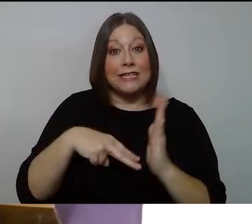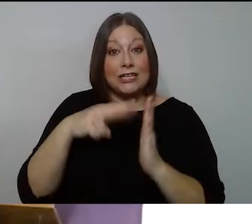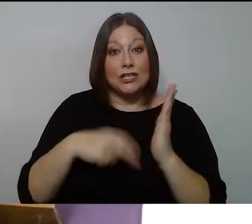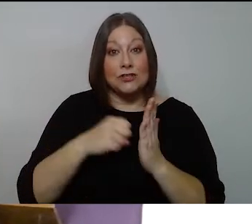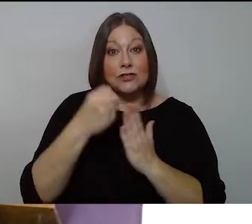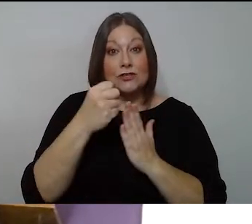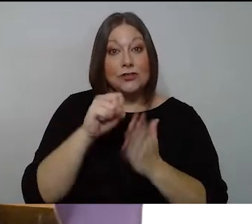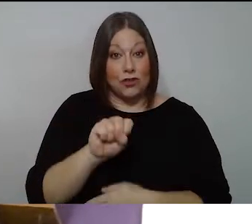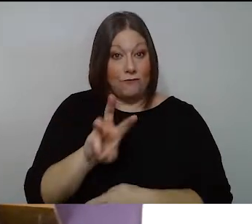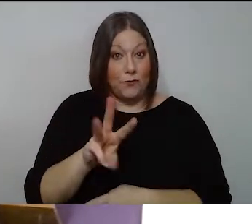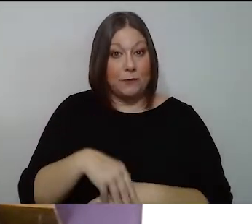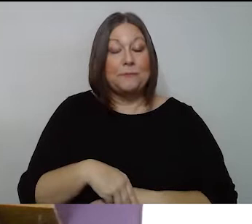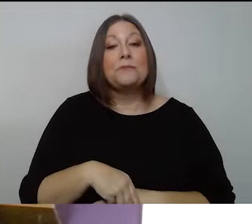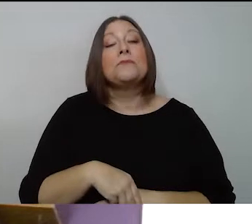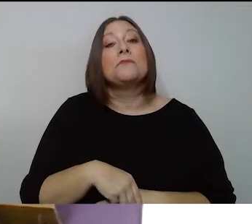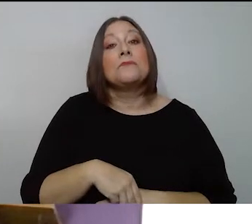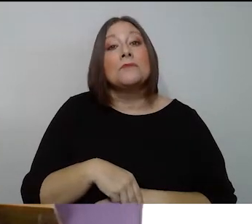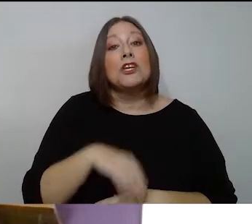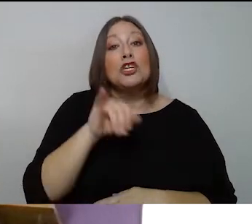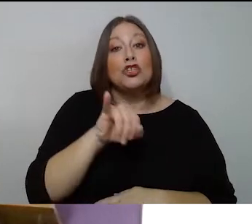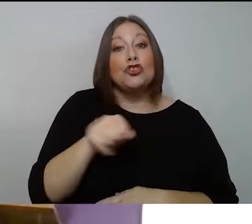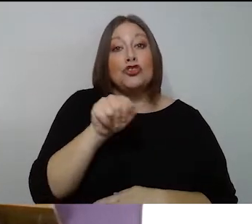it's called Job Accessibility with Speech, or JAWS.